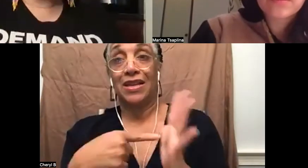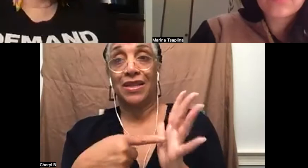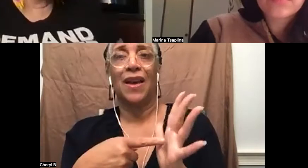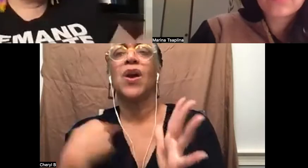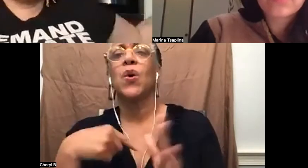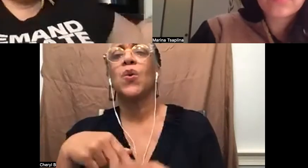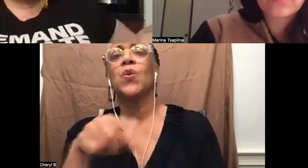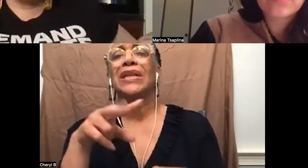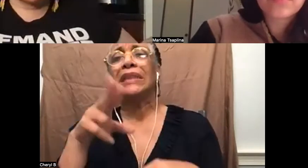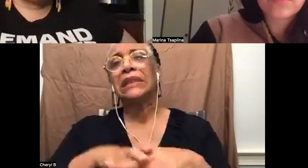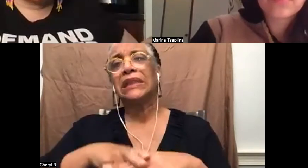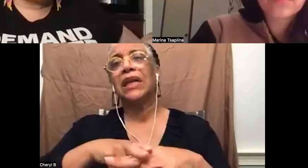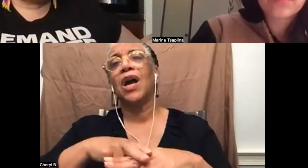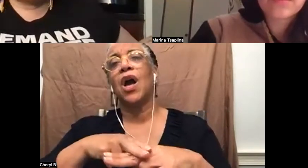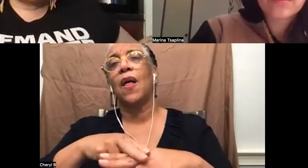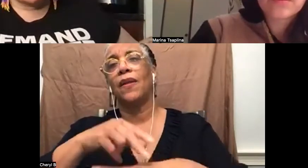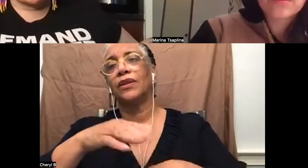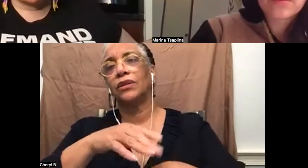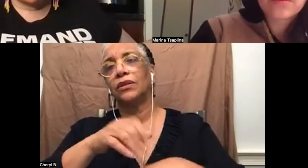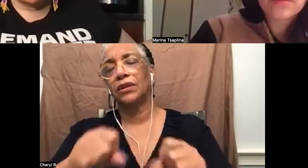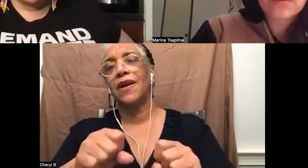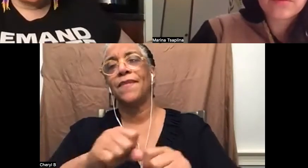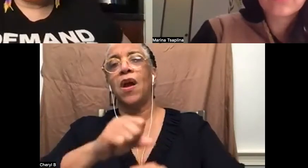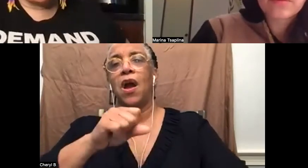on a street and my arm is locked onto a PVC pipe and my